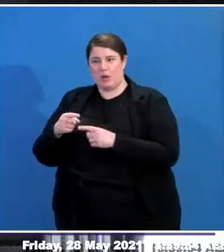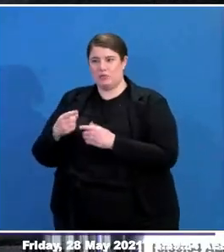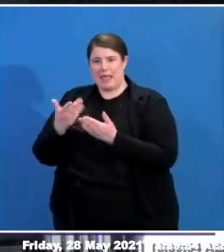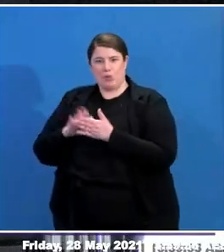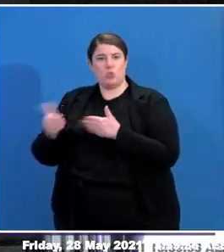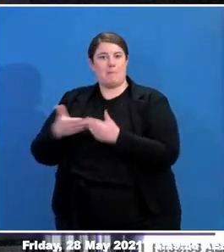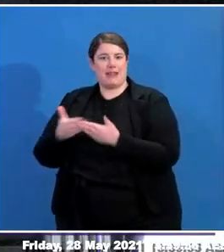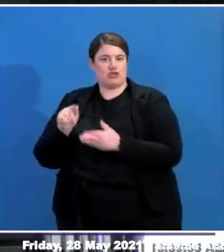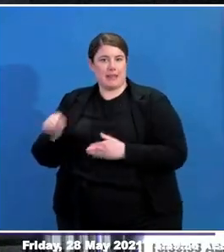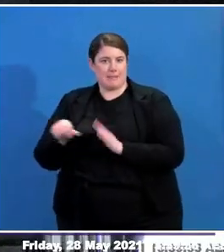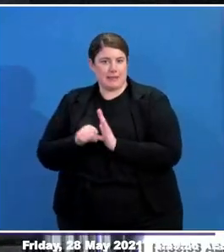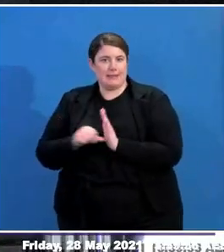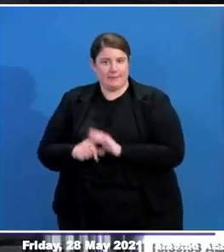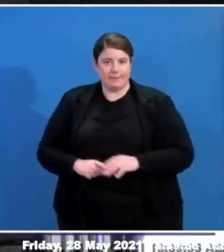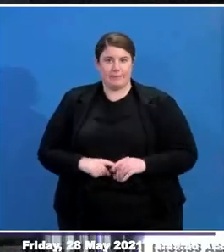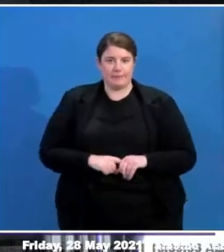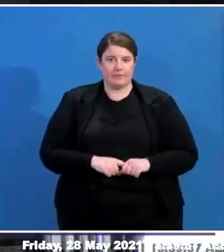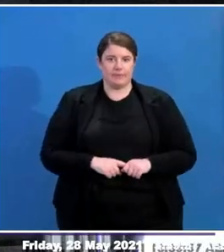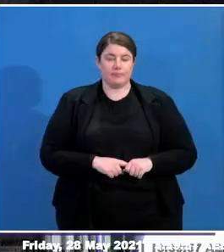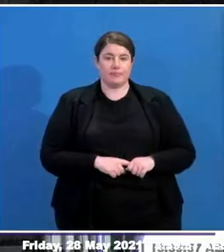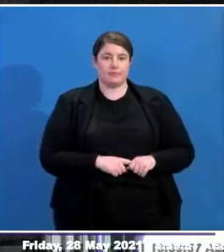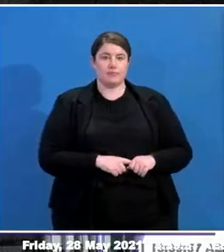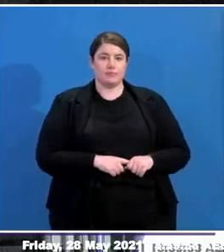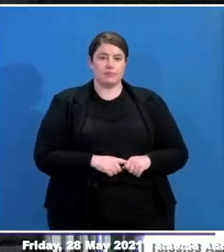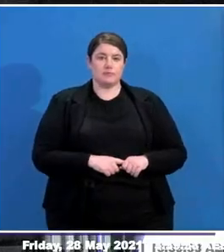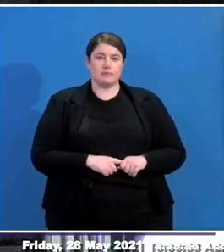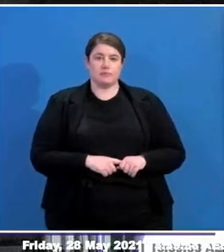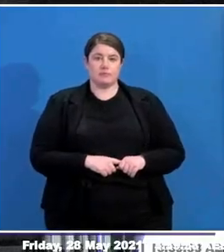Because so any margin that the provider can identify or can